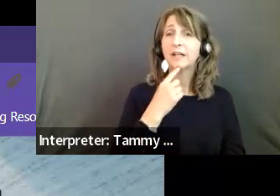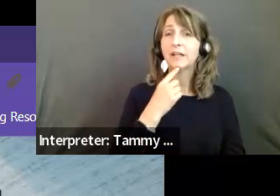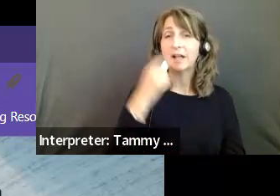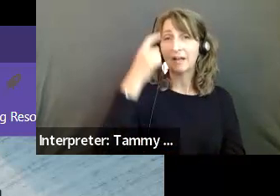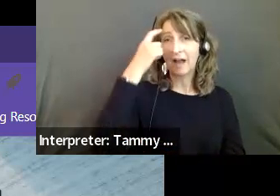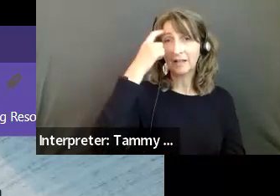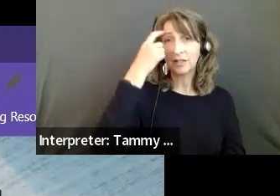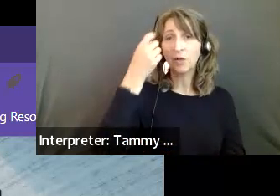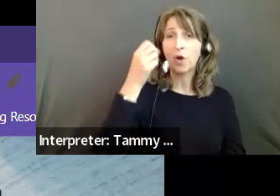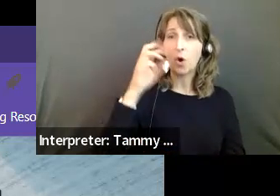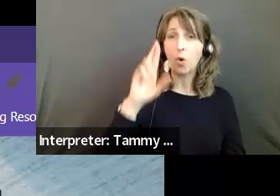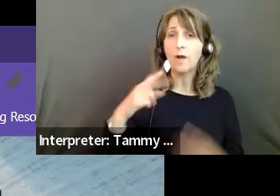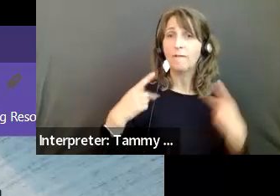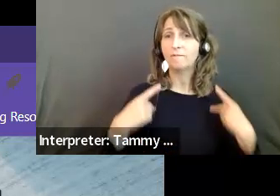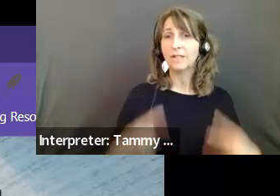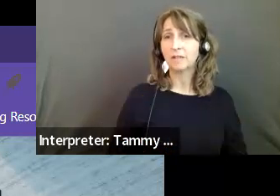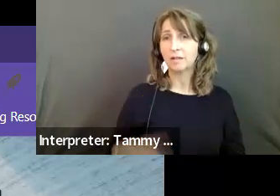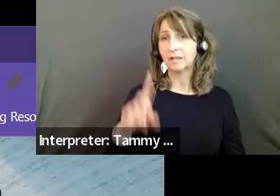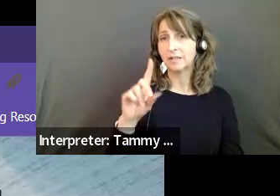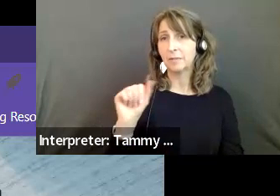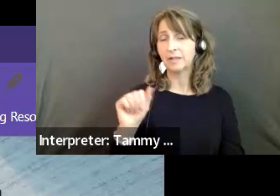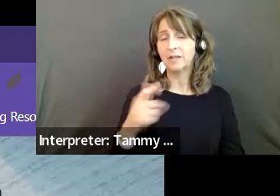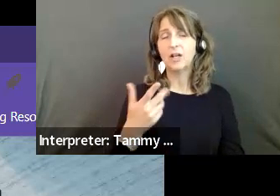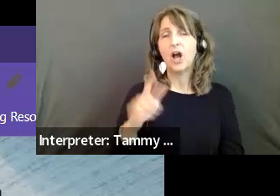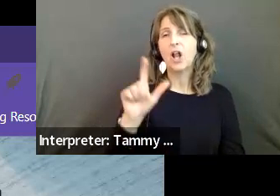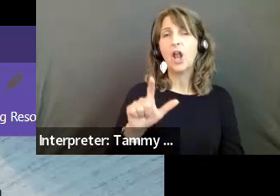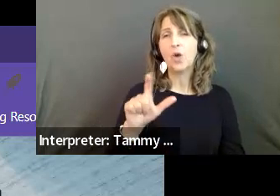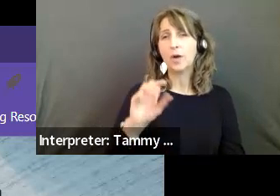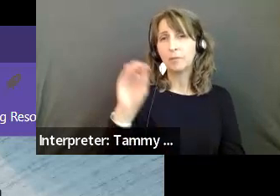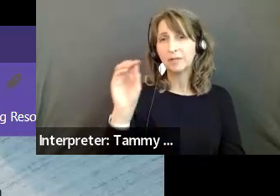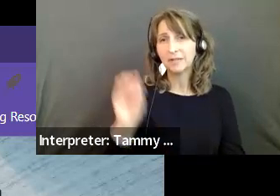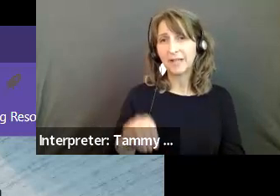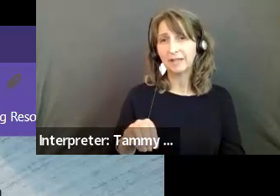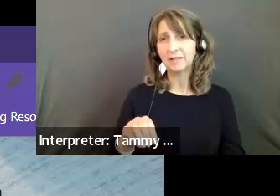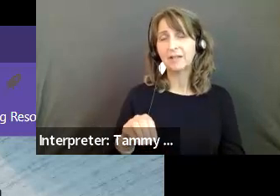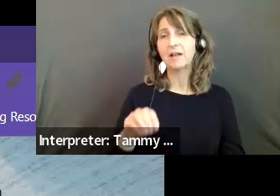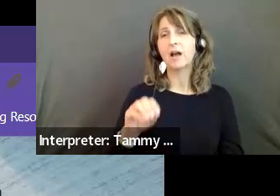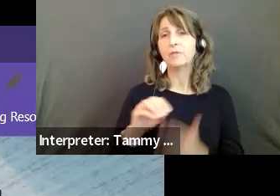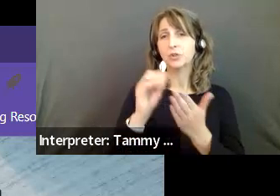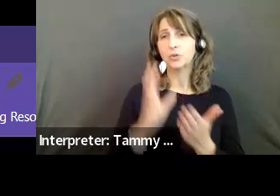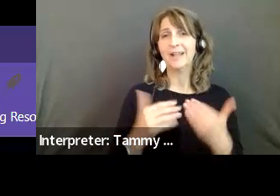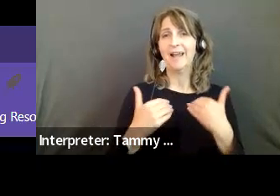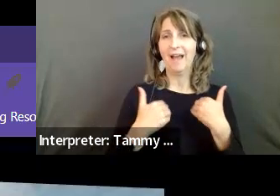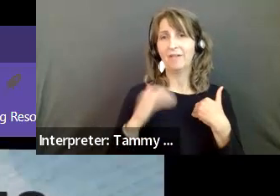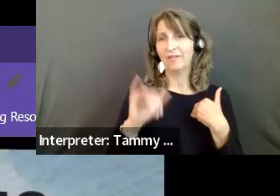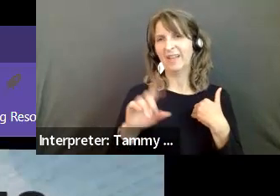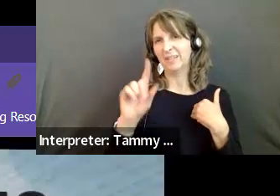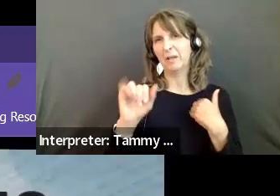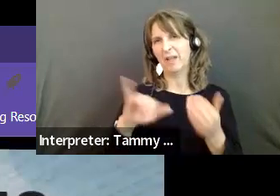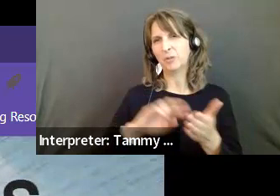And it's just a lower incident. Of the population of students is basically what we're talking about.